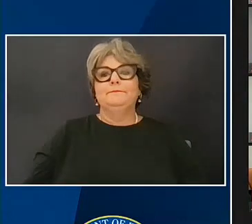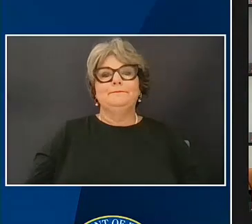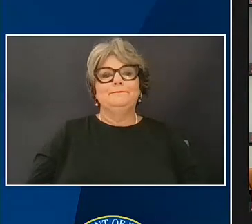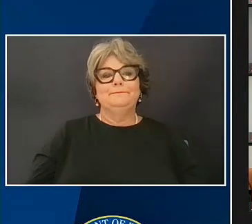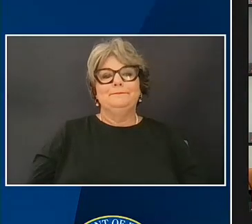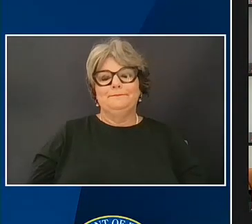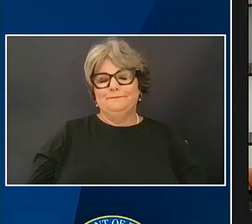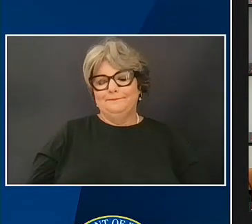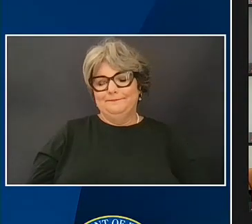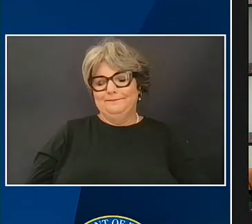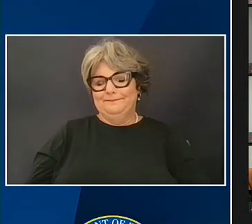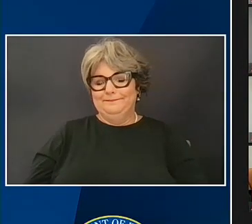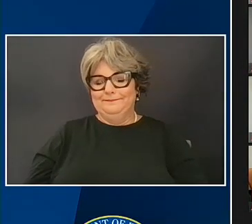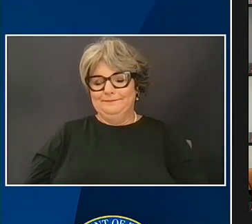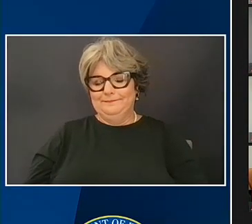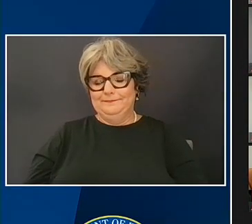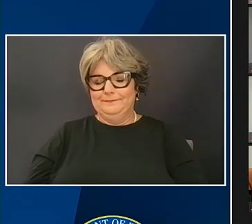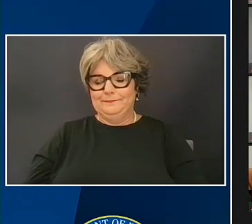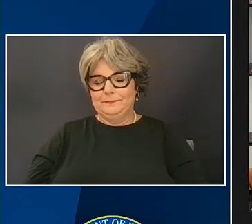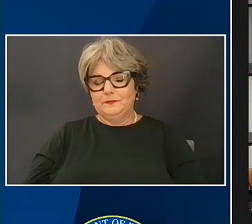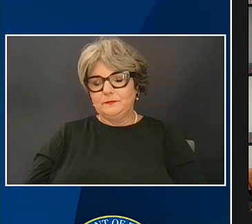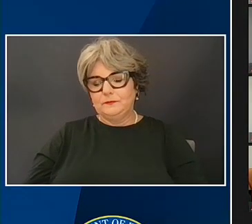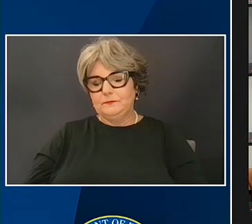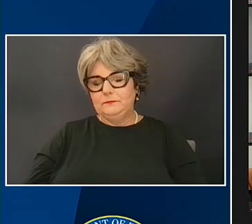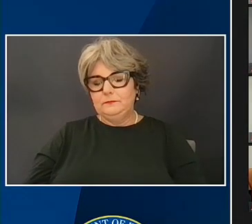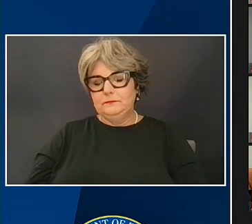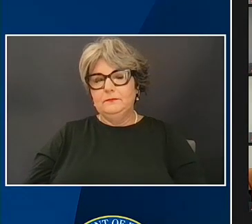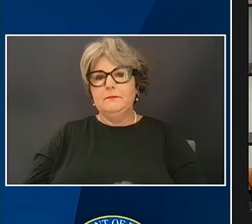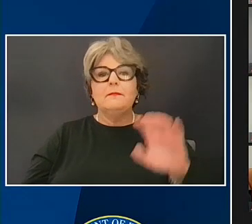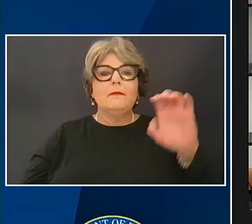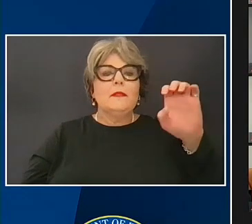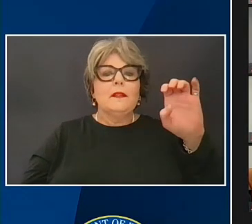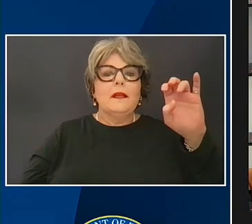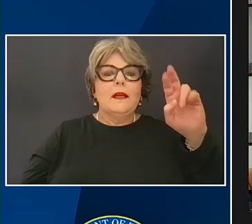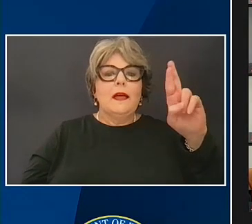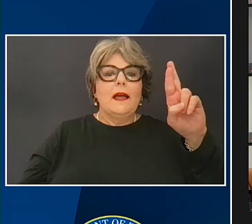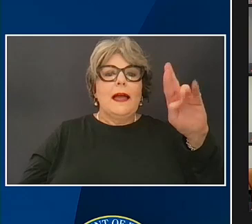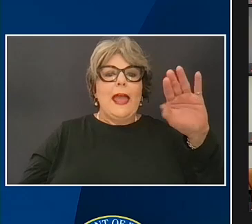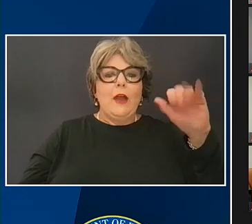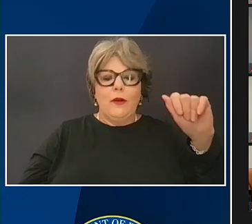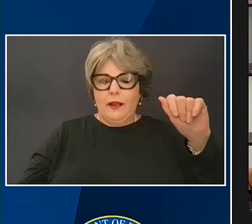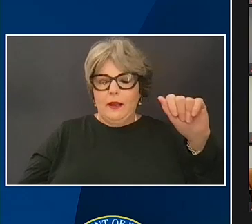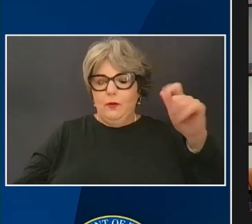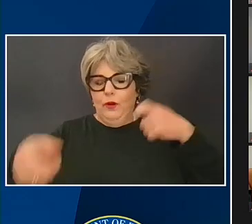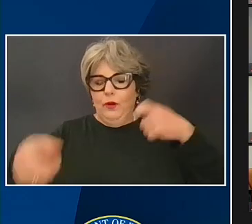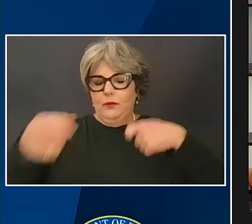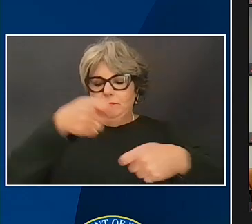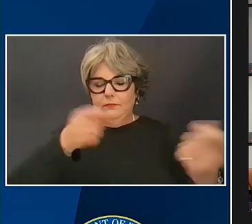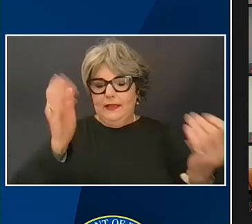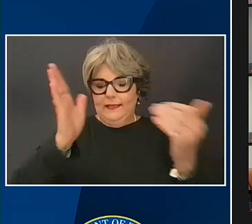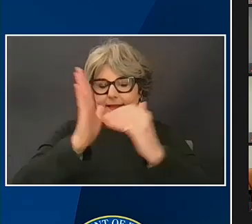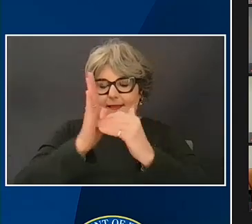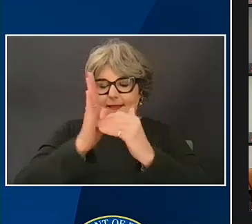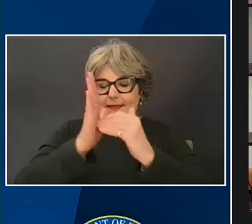Thank you. Just to note that Erika Linden will step back in as primary. Robyn?